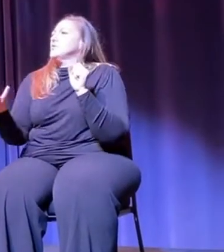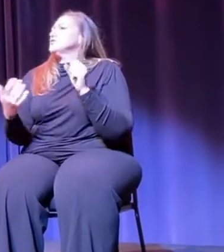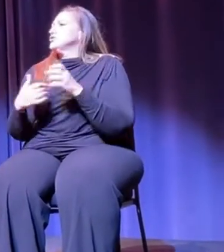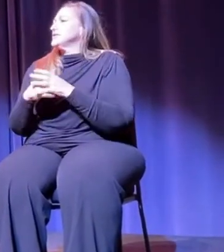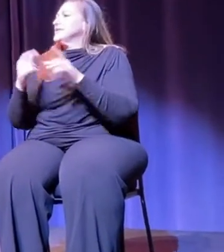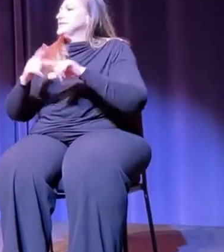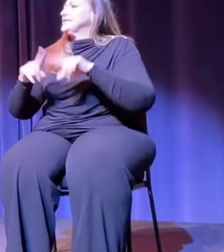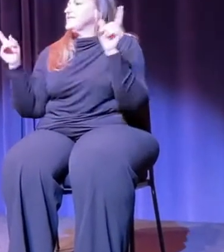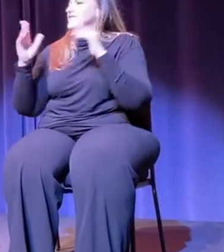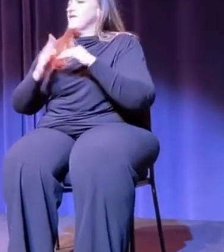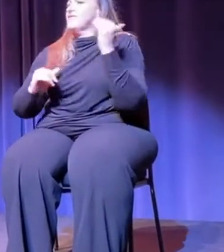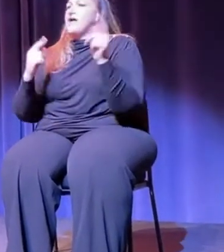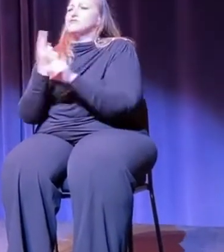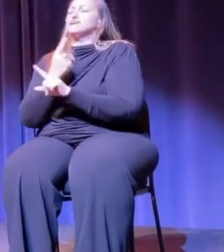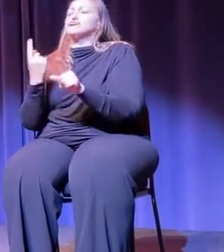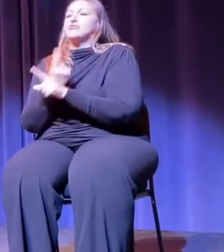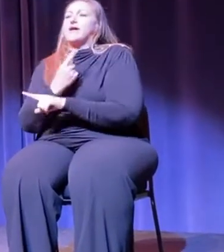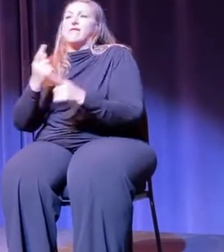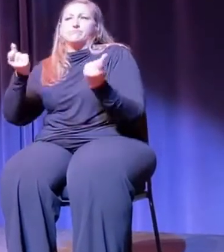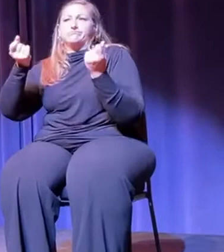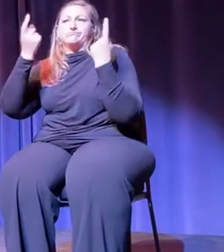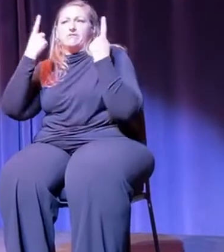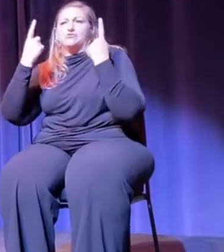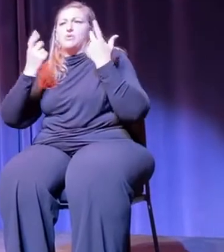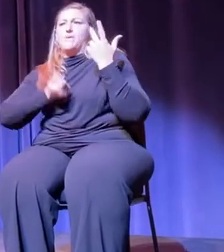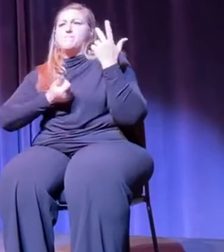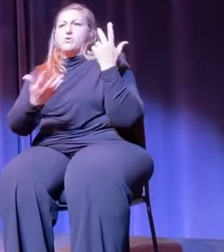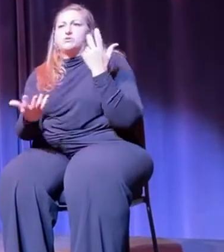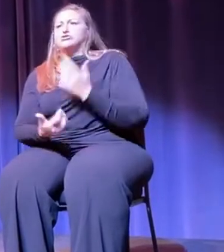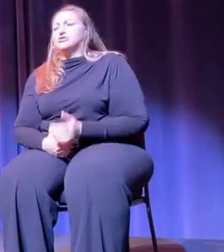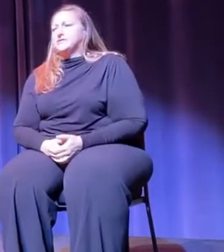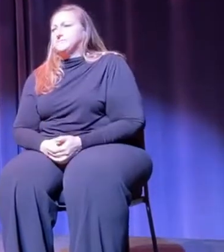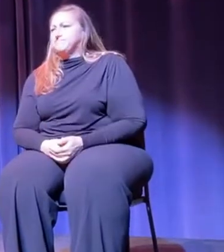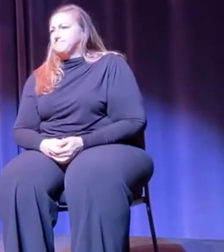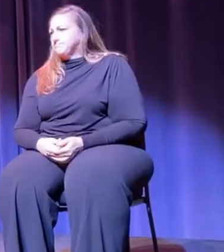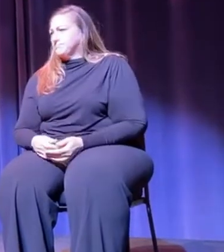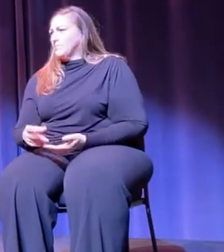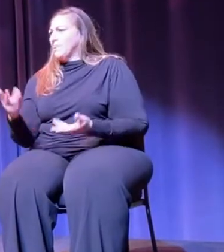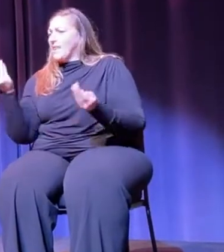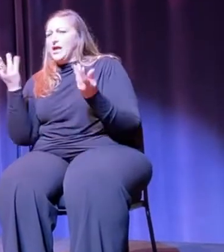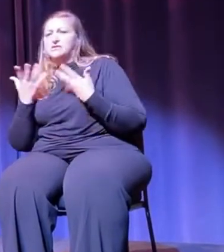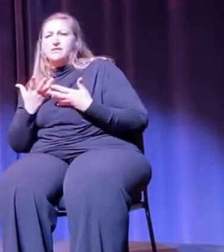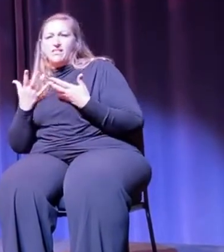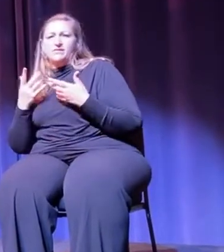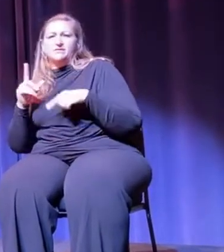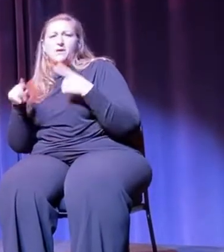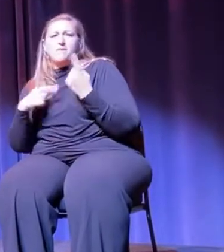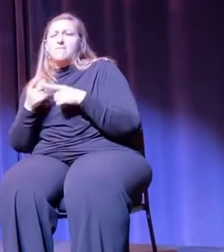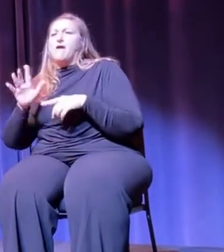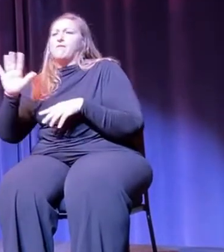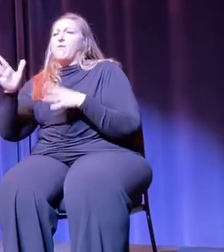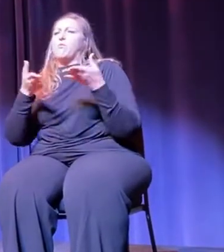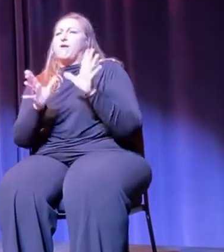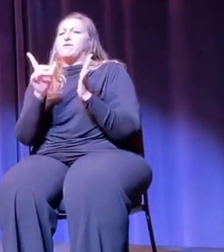different than the regular understanding of poetry? Can you talk to us about your ways of writing and practice,